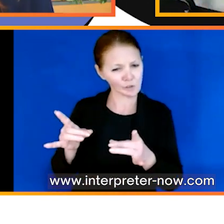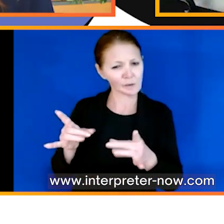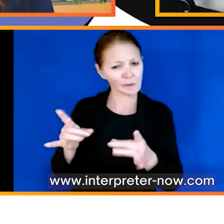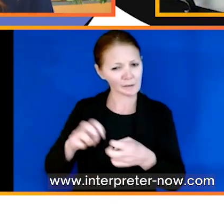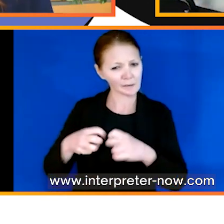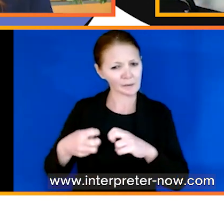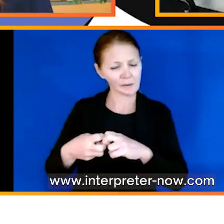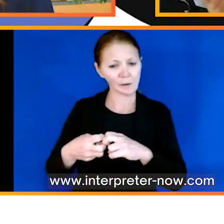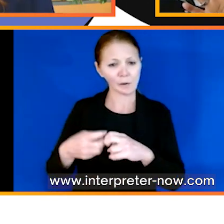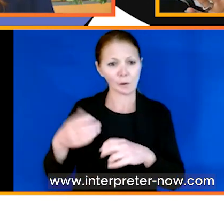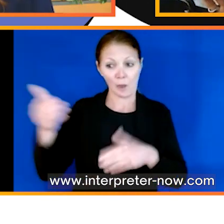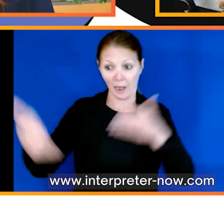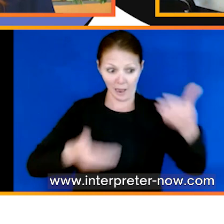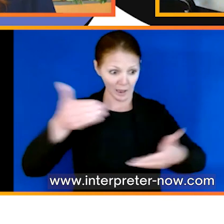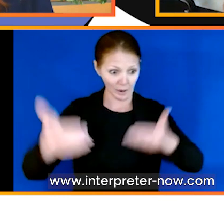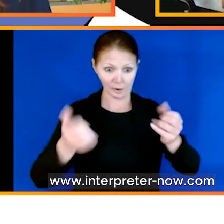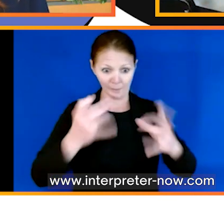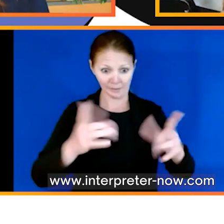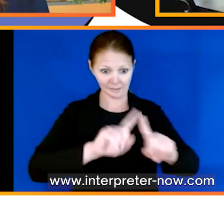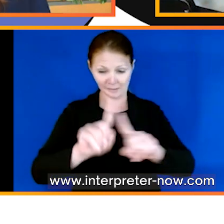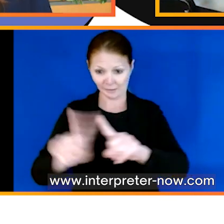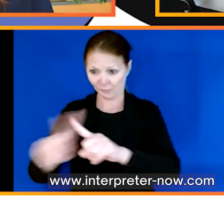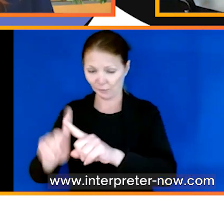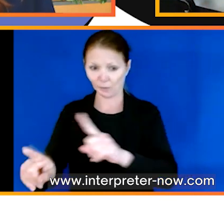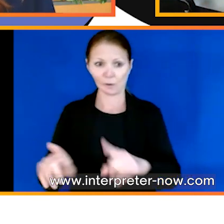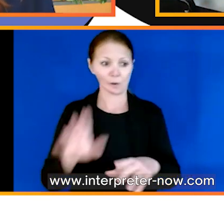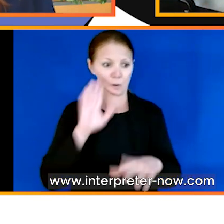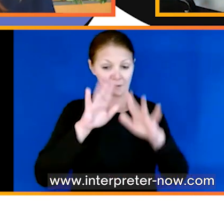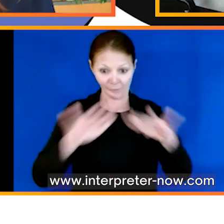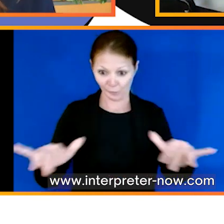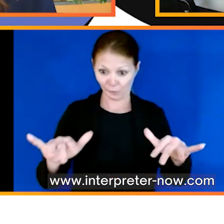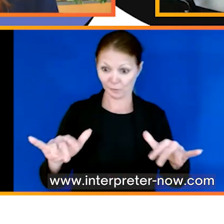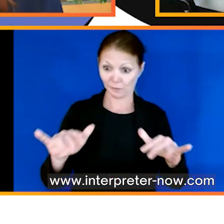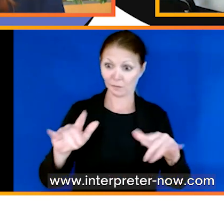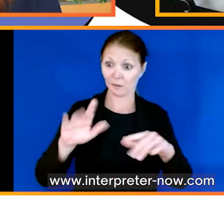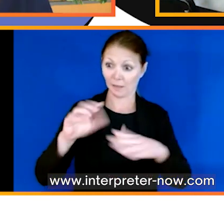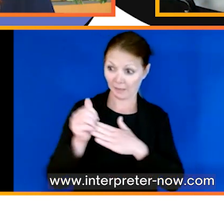I don't want to say people, I know that's a broad term, but everybody doesn't always like change.